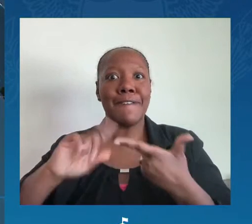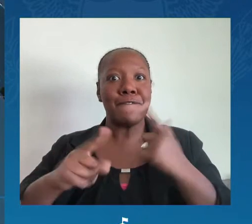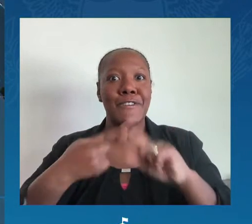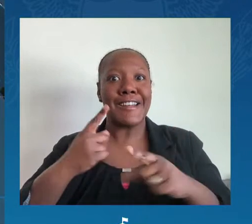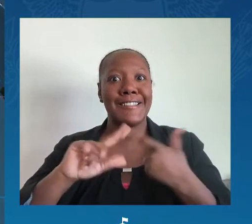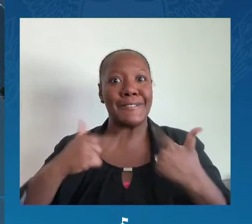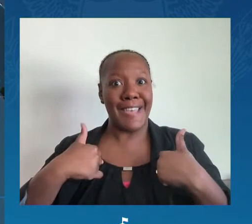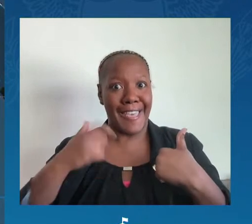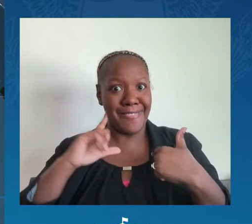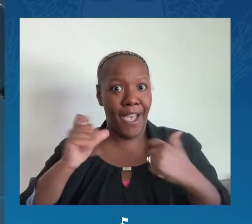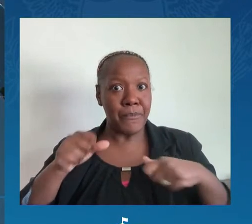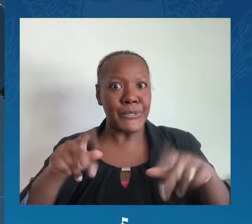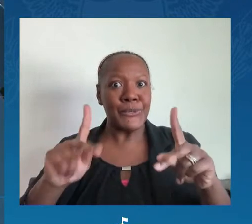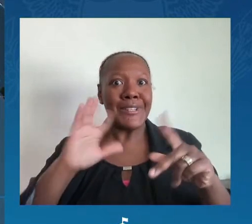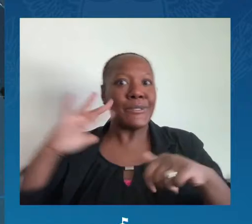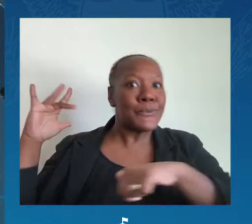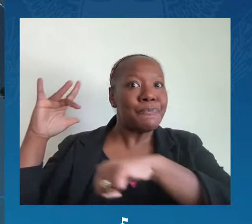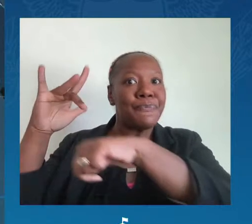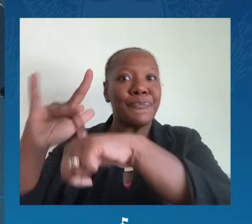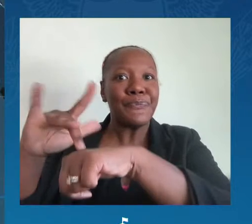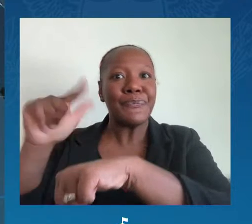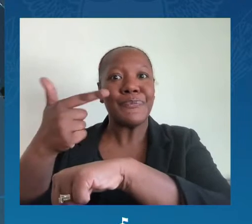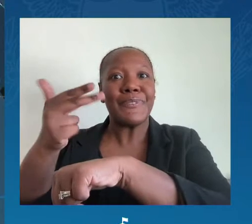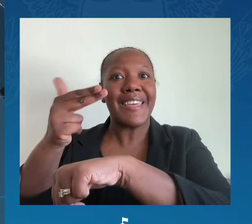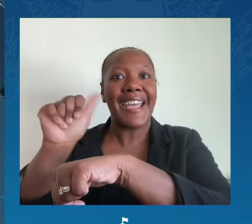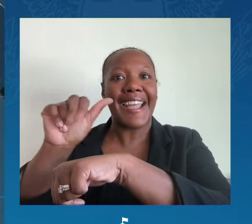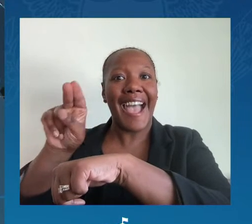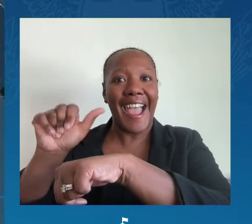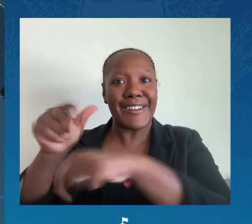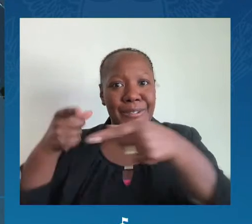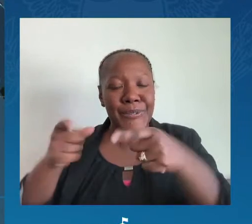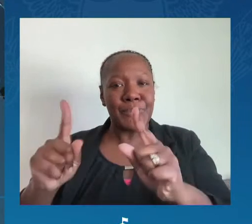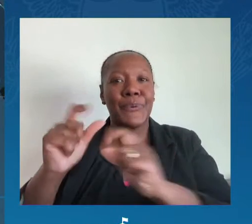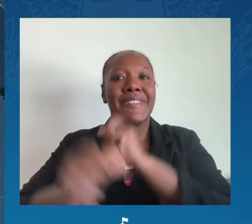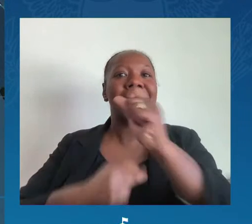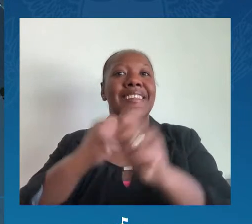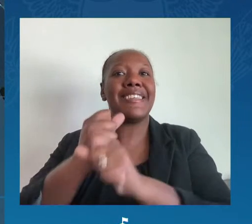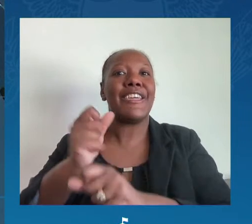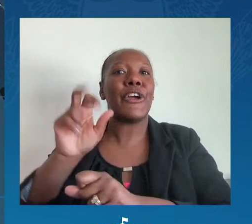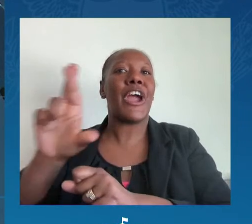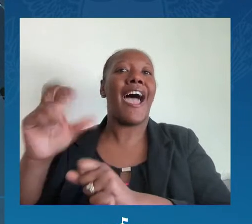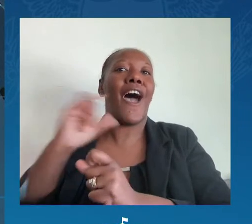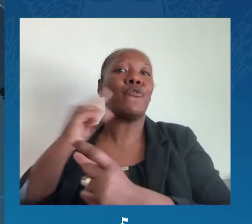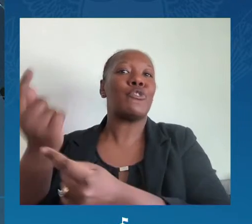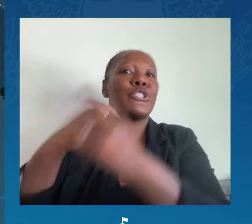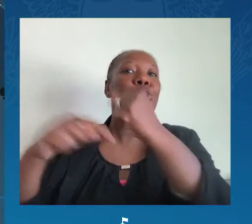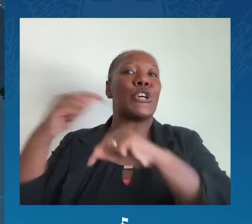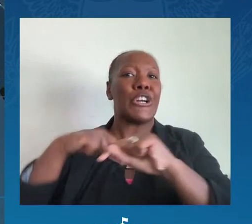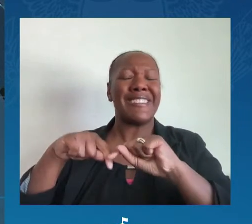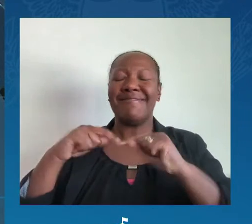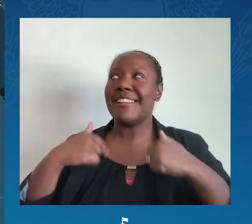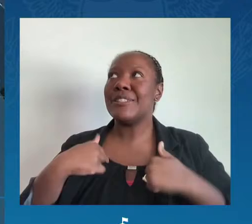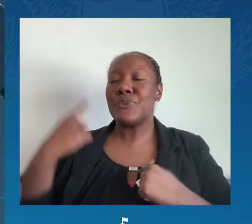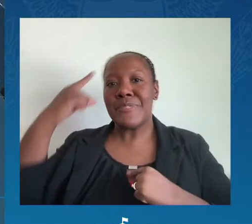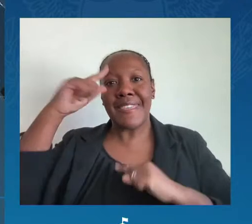for the first time during the year of the return and to think about their role and their relationship